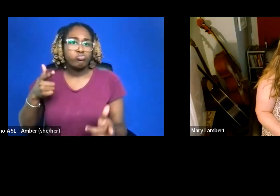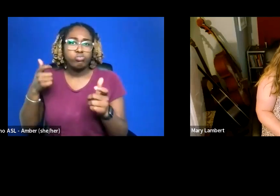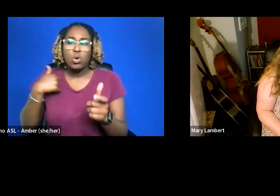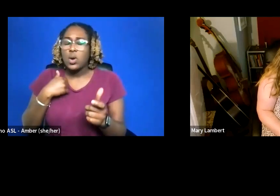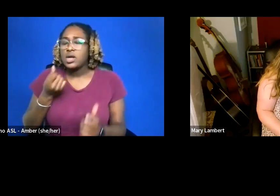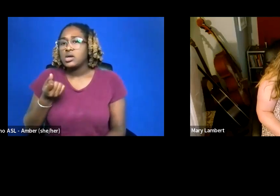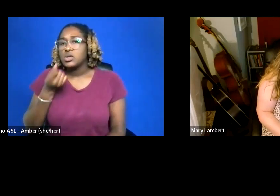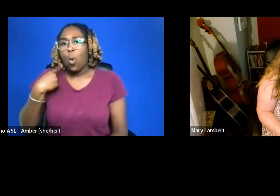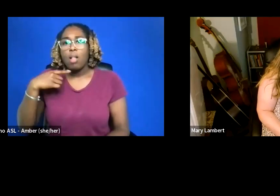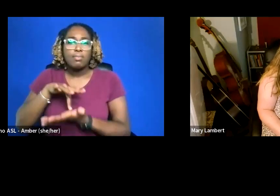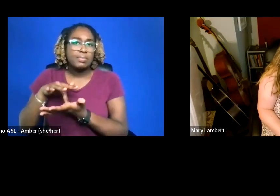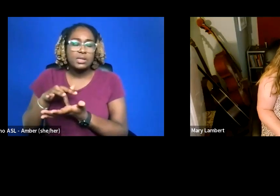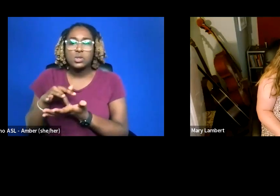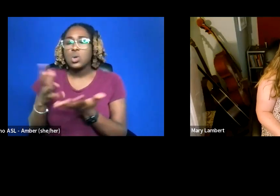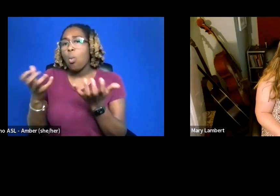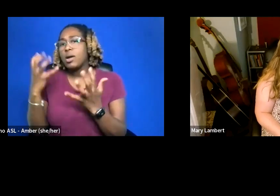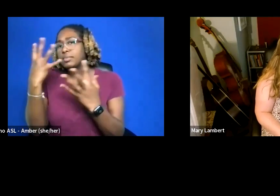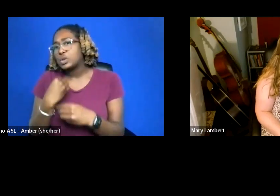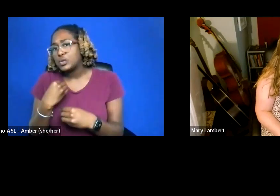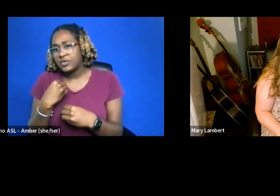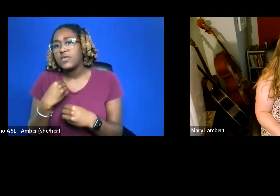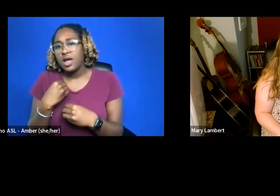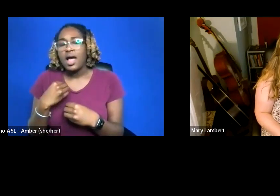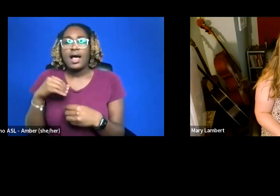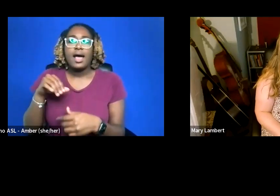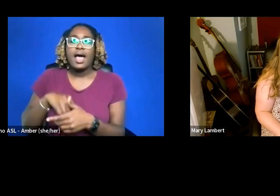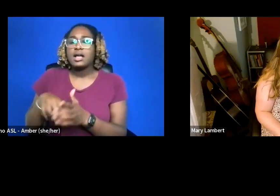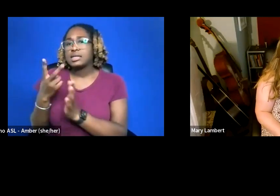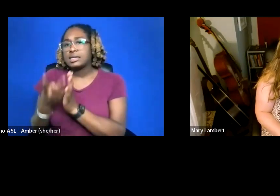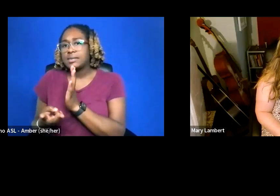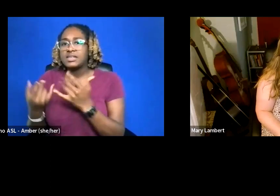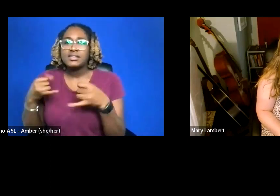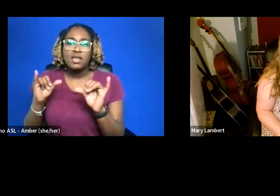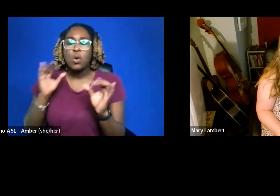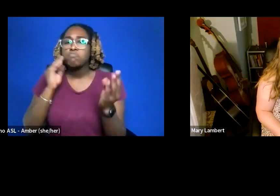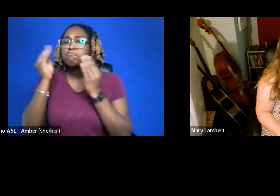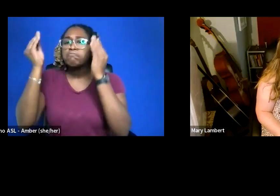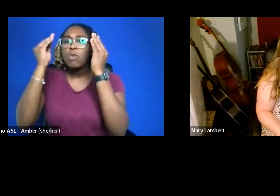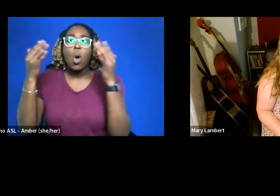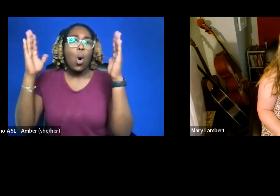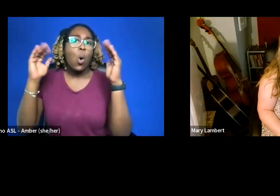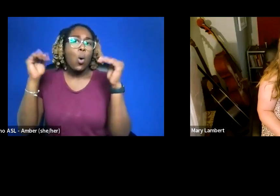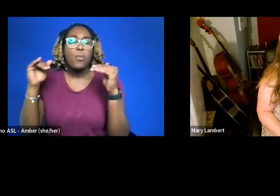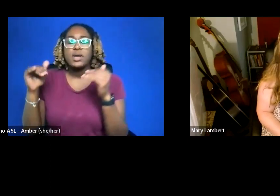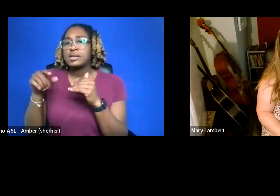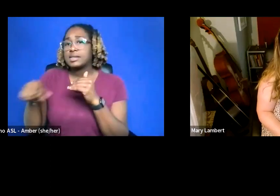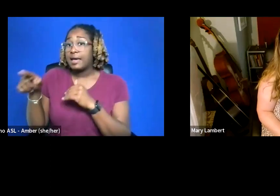Still wanting to be beautiful at the morgue is still proceeding to put on makeup, still hoping that the mortician finds us fuckable